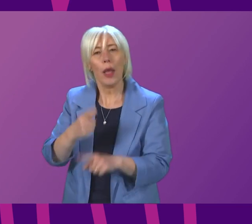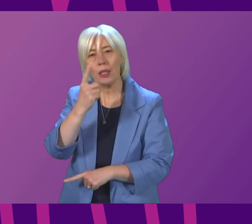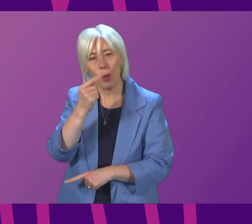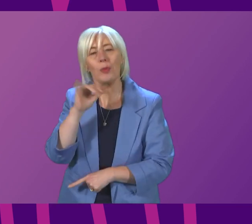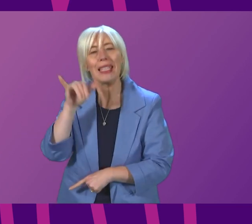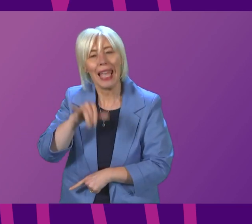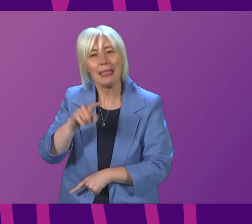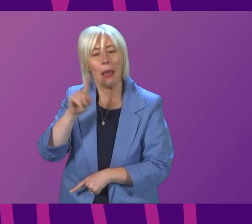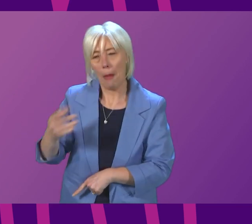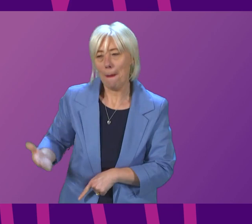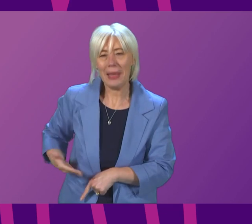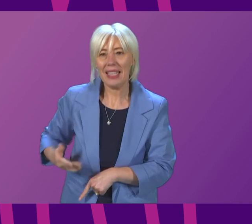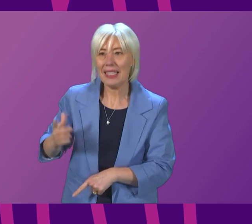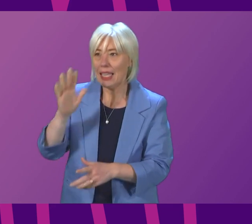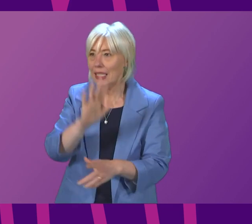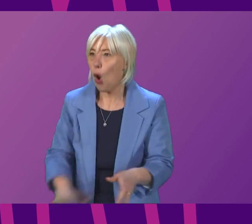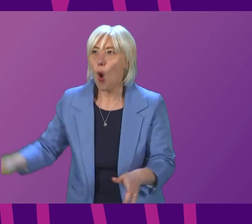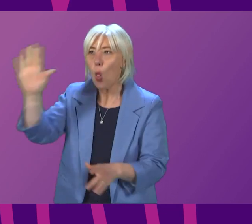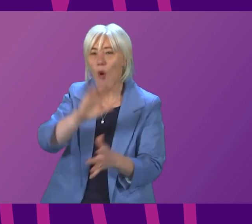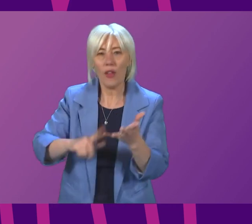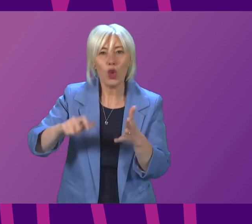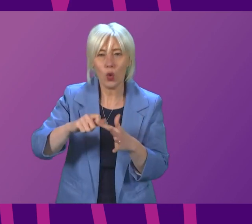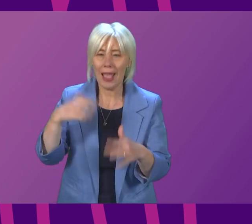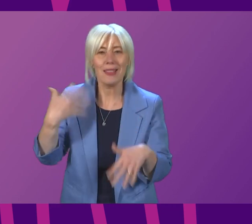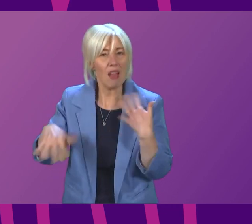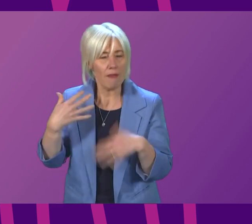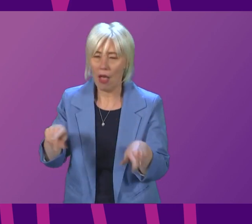although businesses in every part of the United Kingdom are suffering some of the same impacts